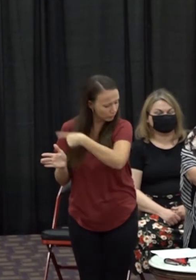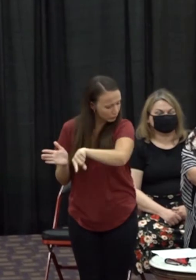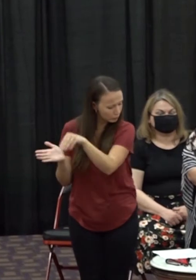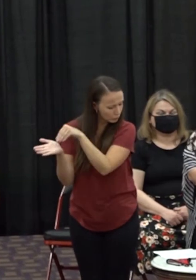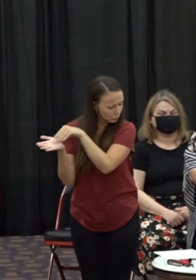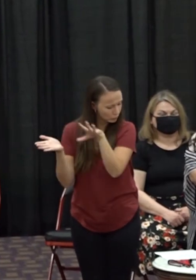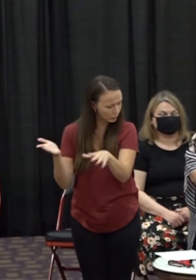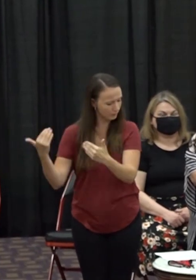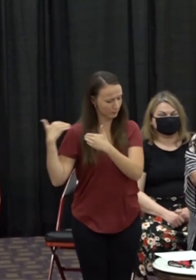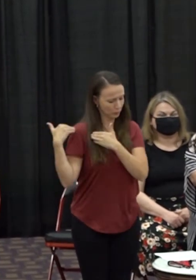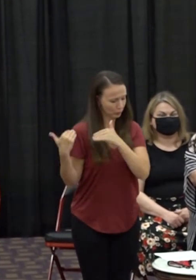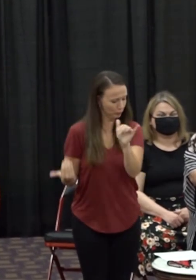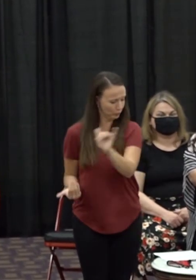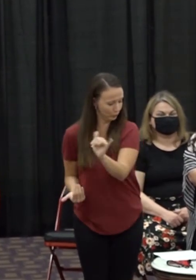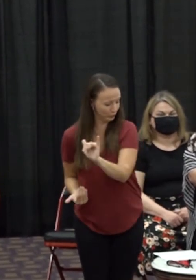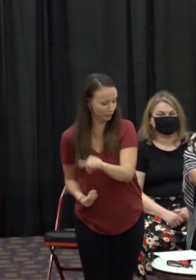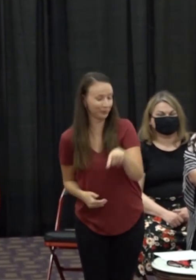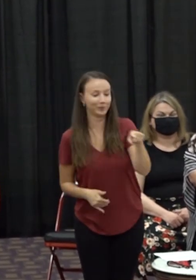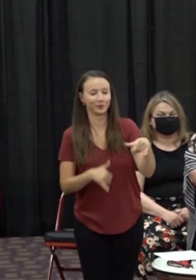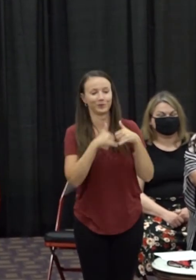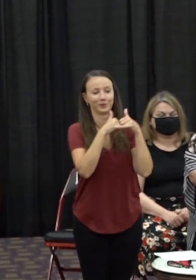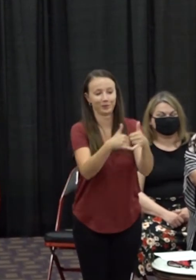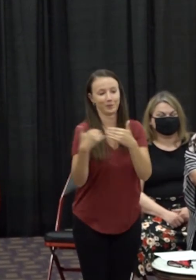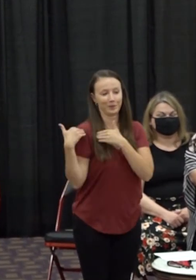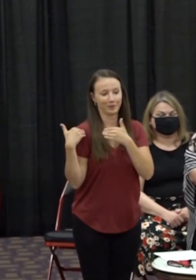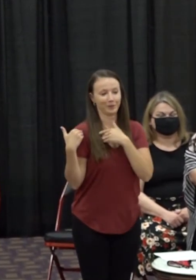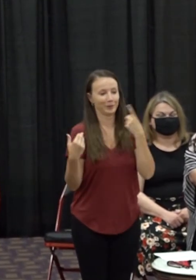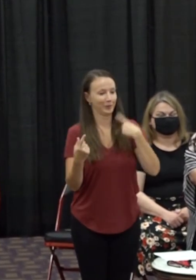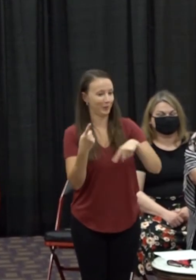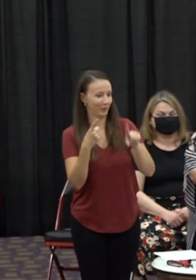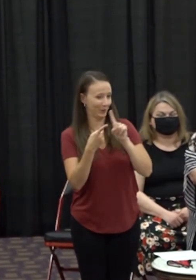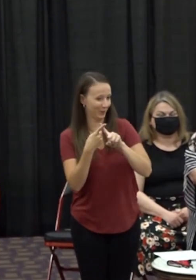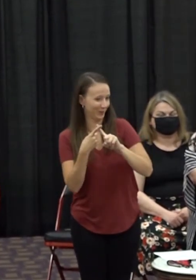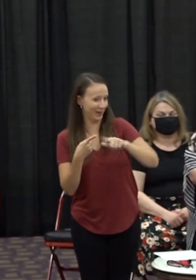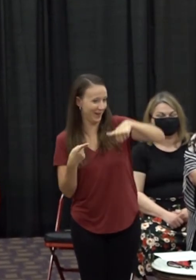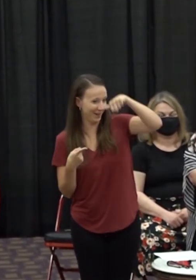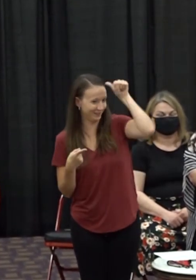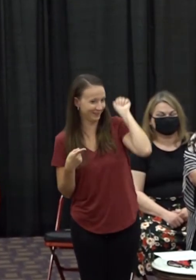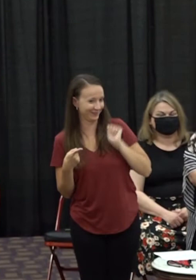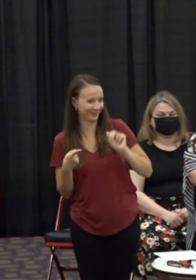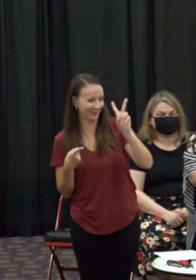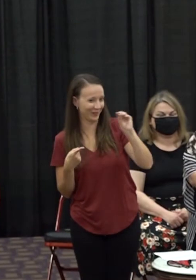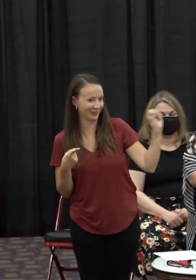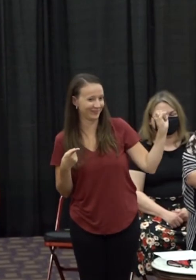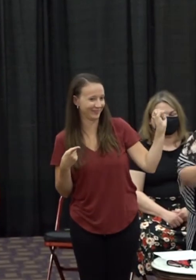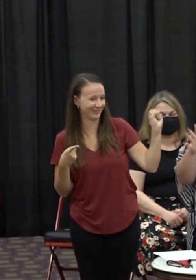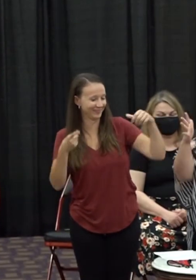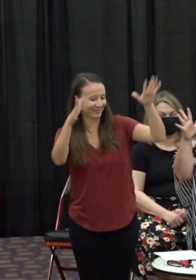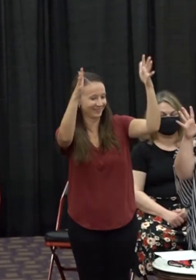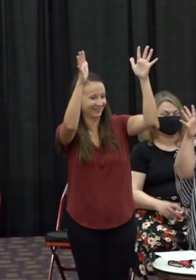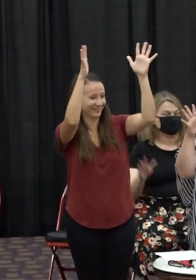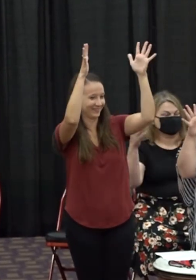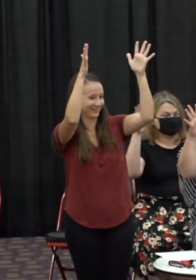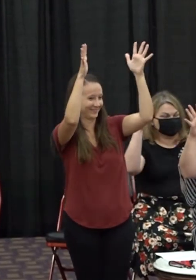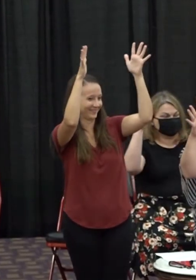Is encouraging of other students, and responsible. So this award goes to Autumn.